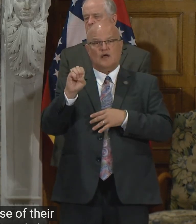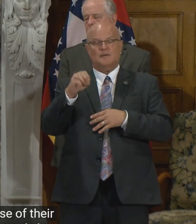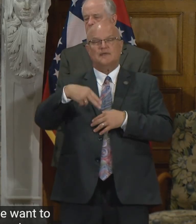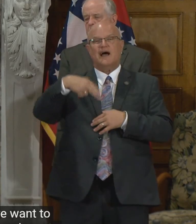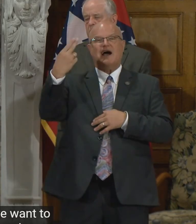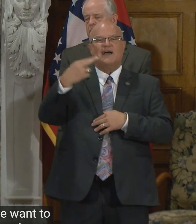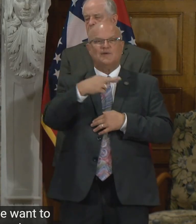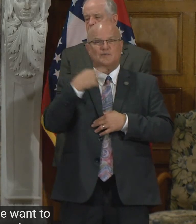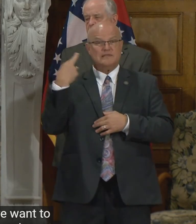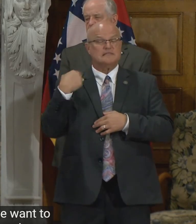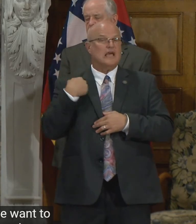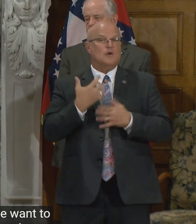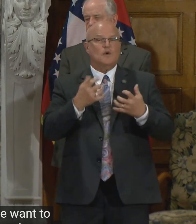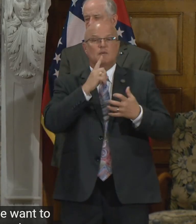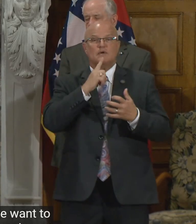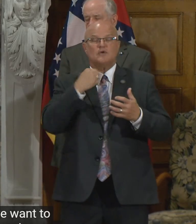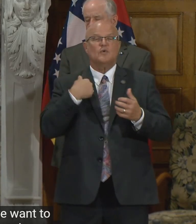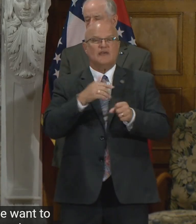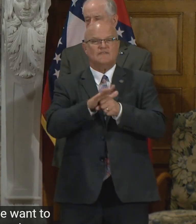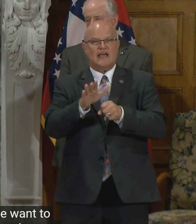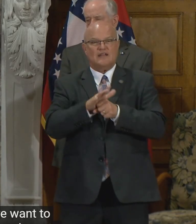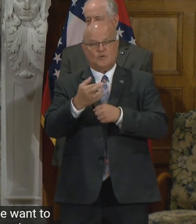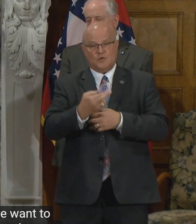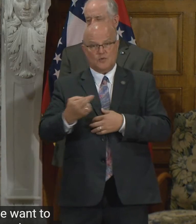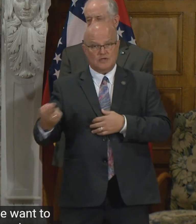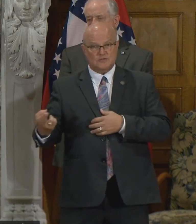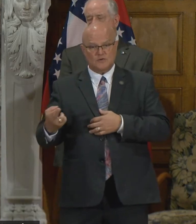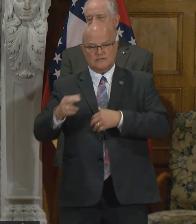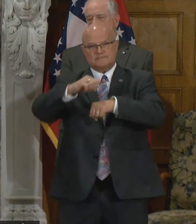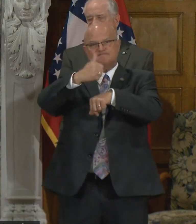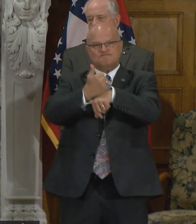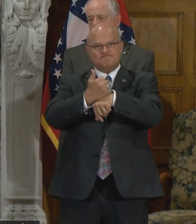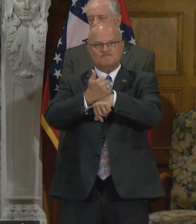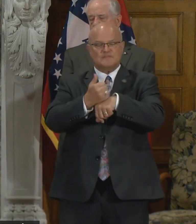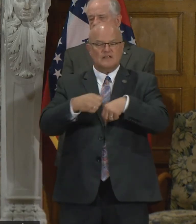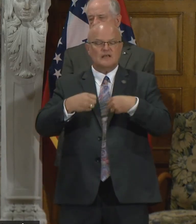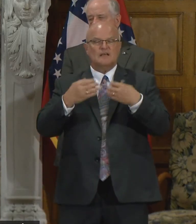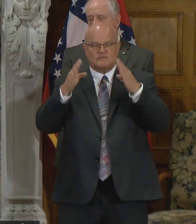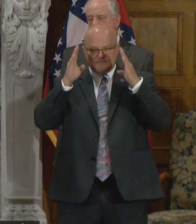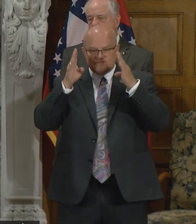and we want to make sure that we have adequate resources in place to give